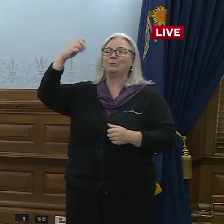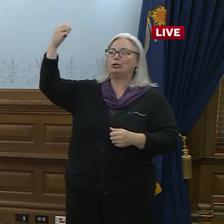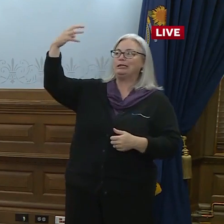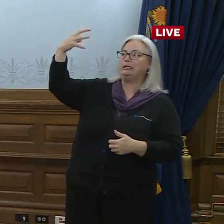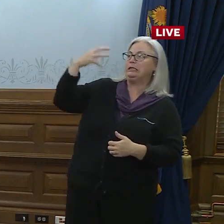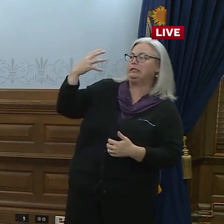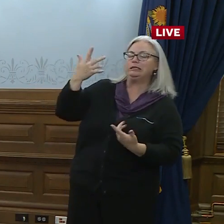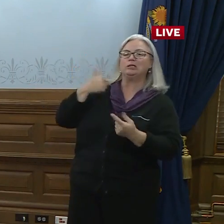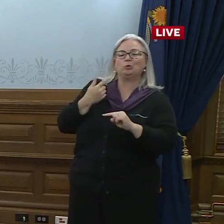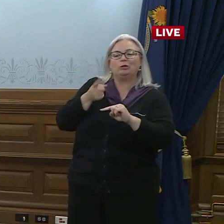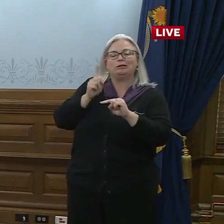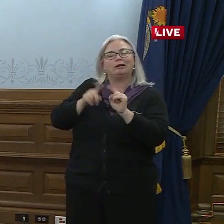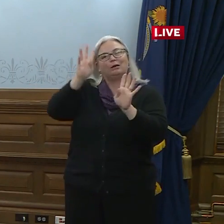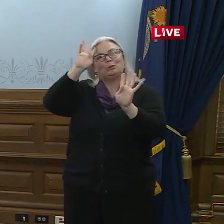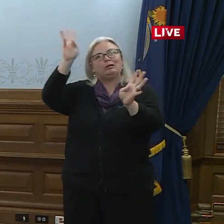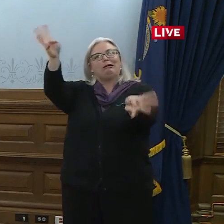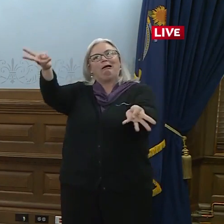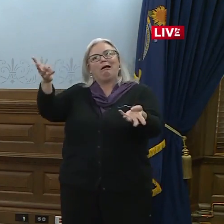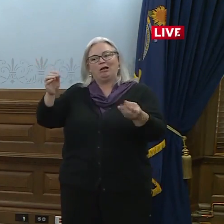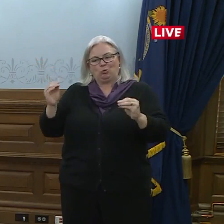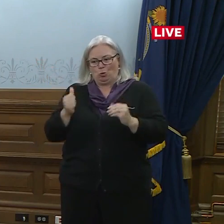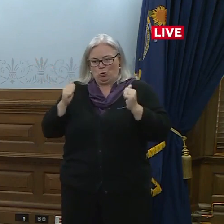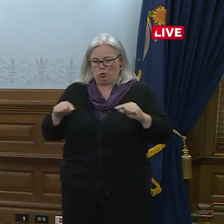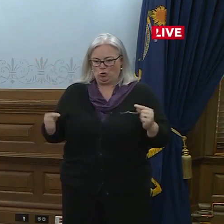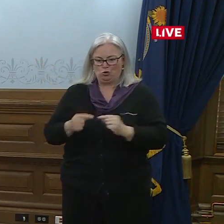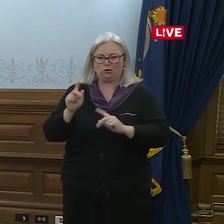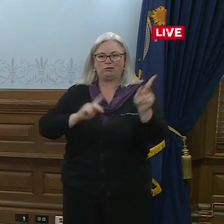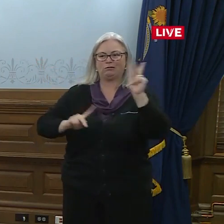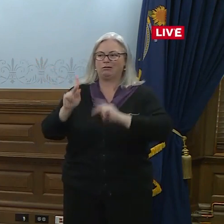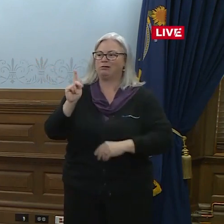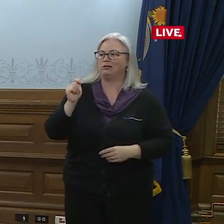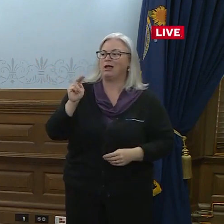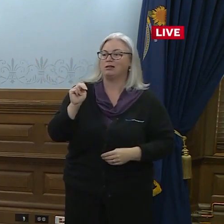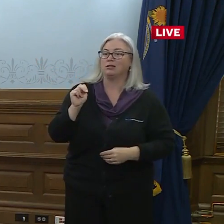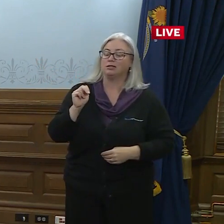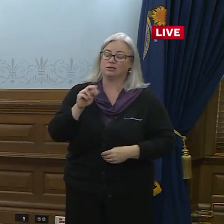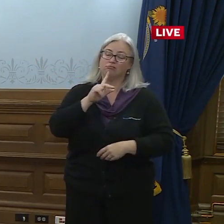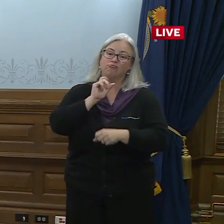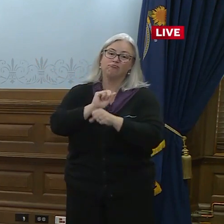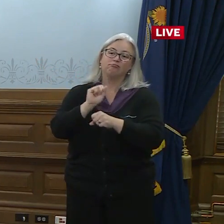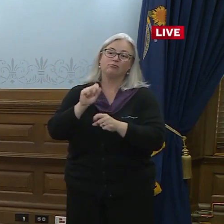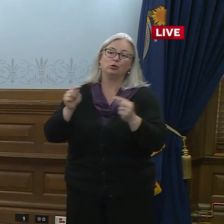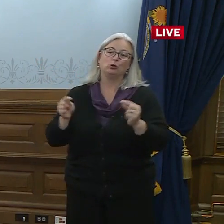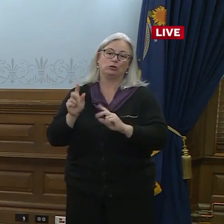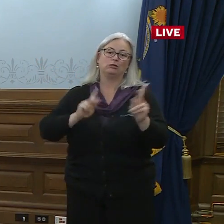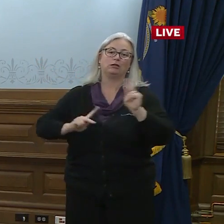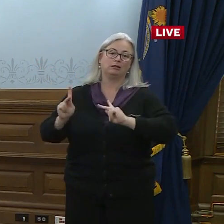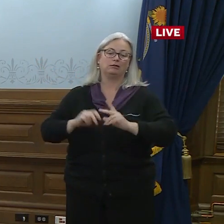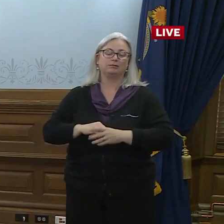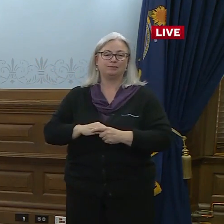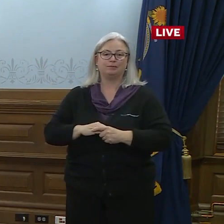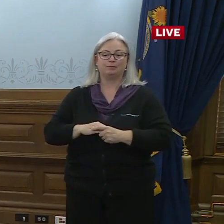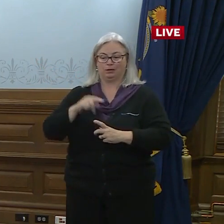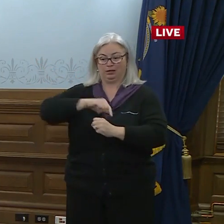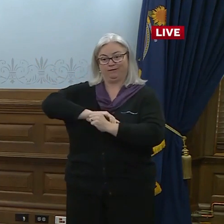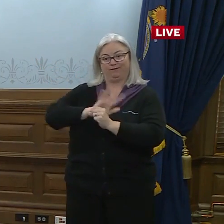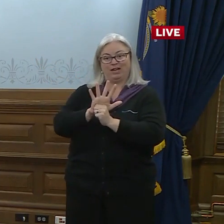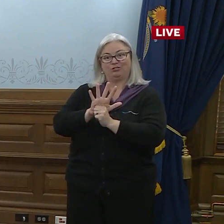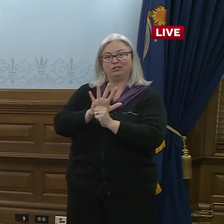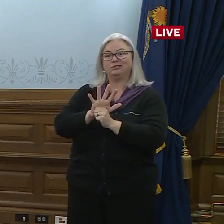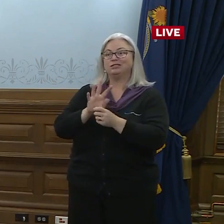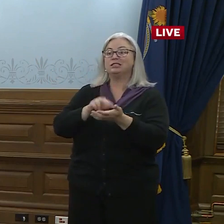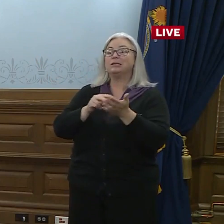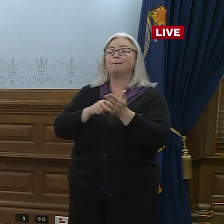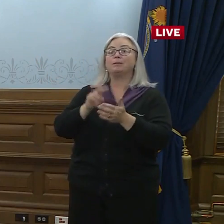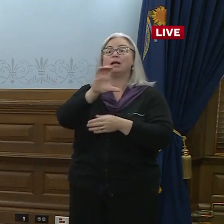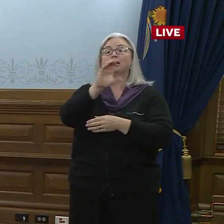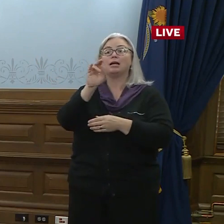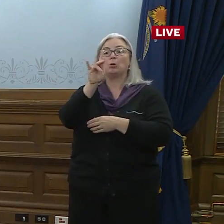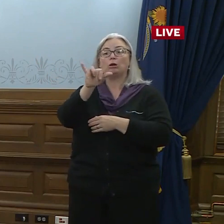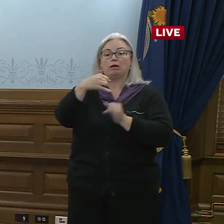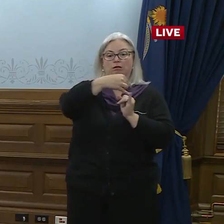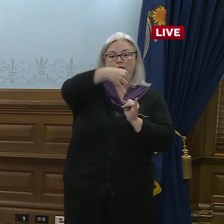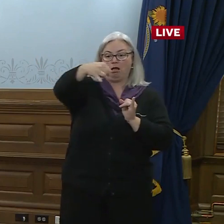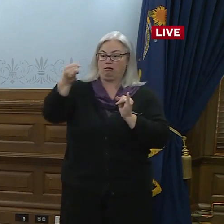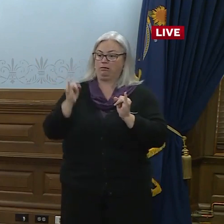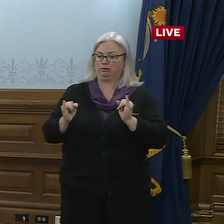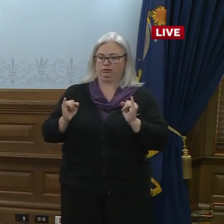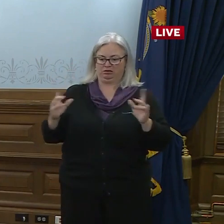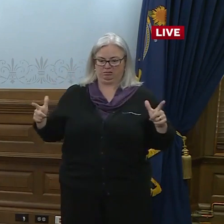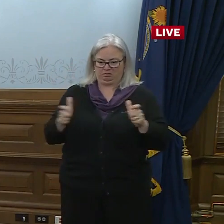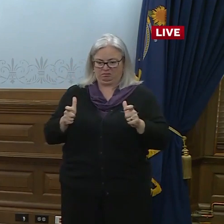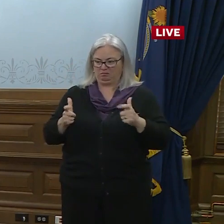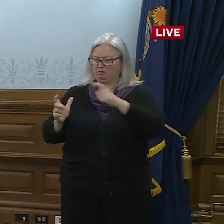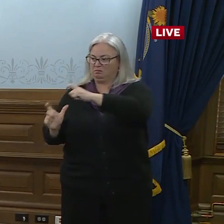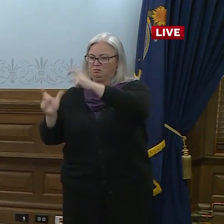WE CANNOT PRETEND THIS VIRUS IS DISAPPEARING WITH THE SUMMER HEAT AND WE CANNOT PRETEND IT DOESN’T HURT KANSAS BECAUSE IT DOES.